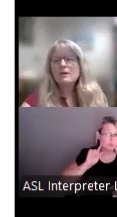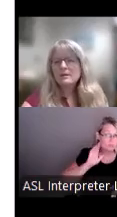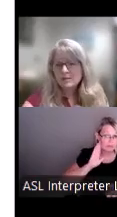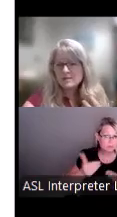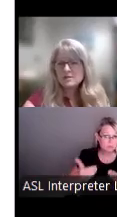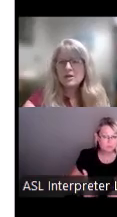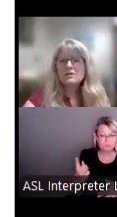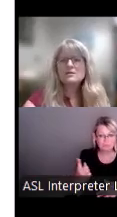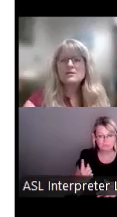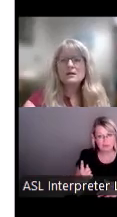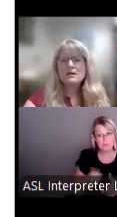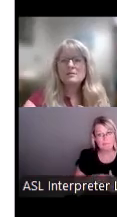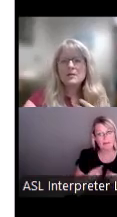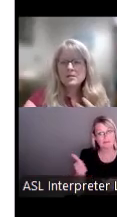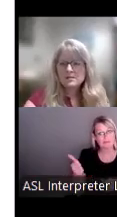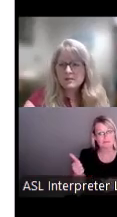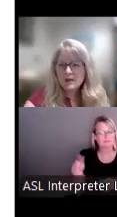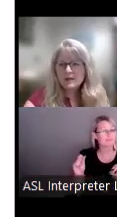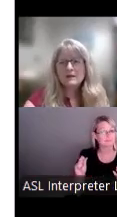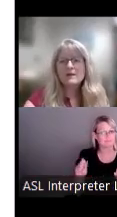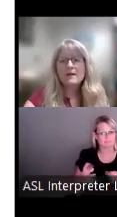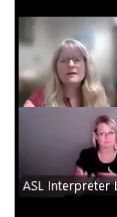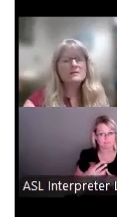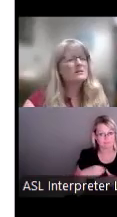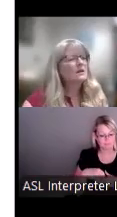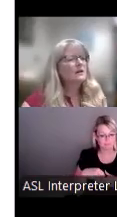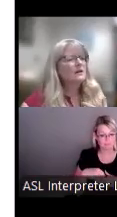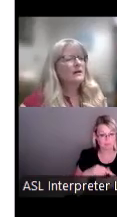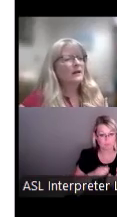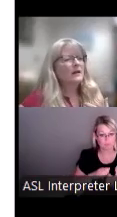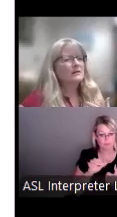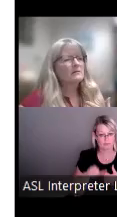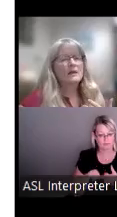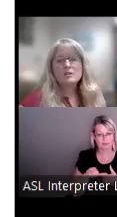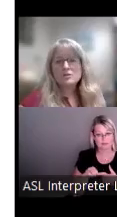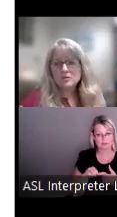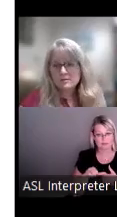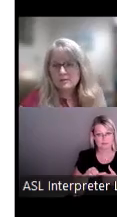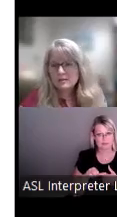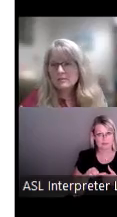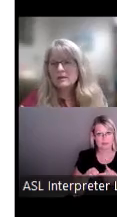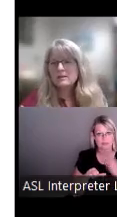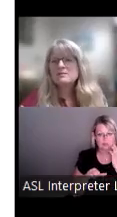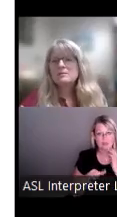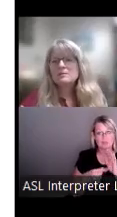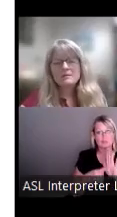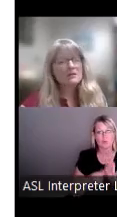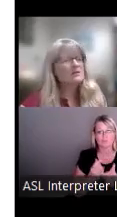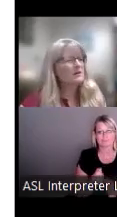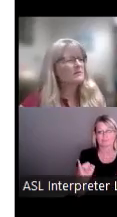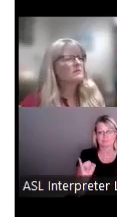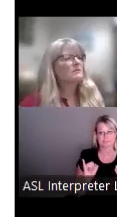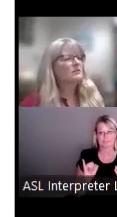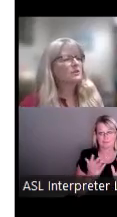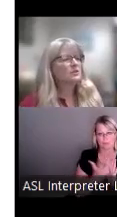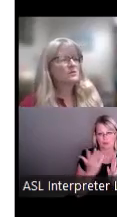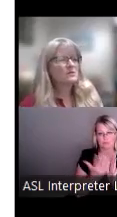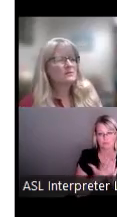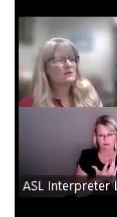should be able to start participating in that and maybe show some independence from time to time to be able to use some